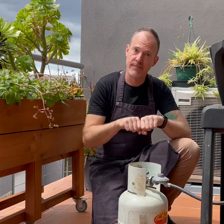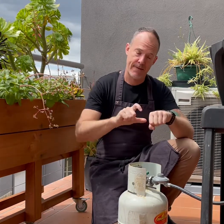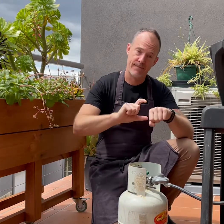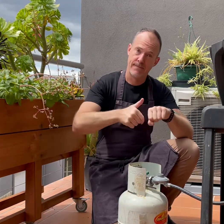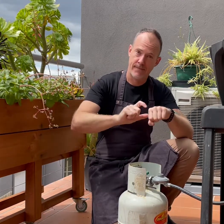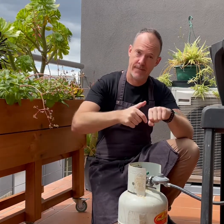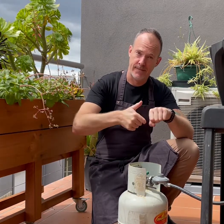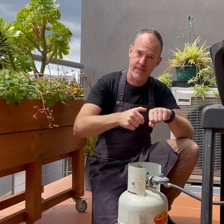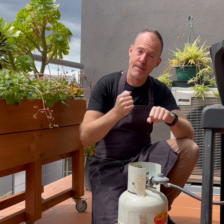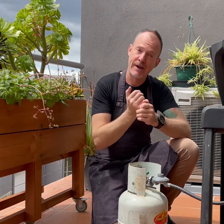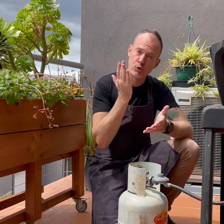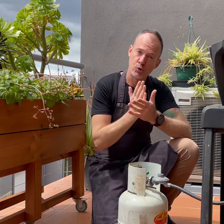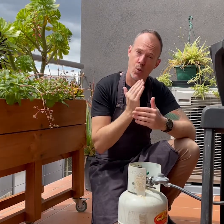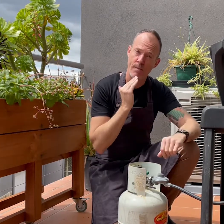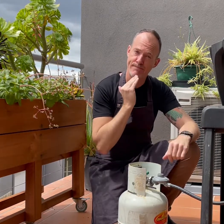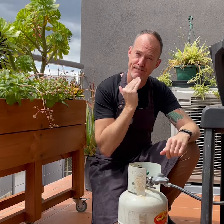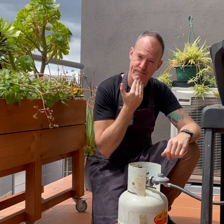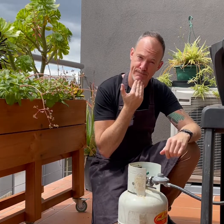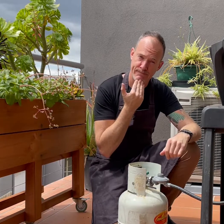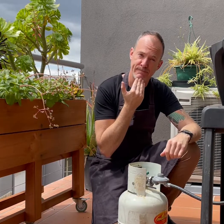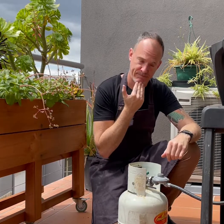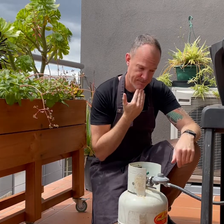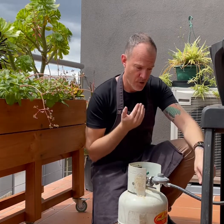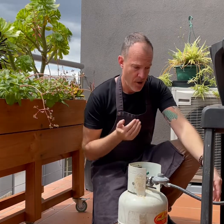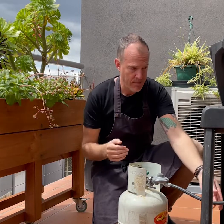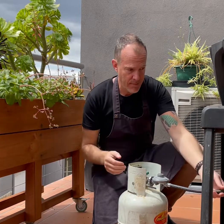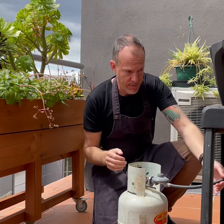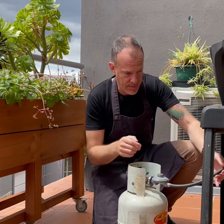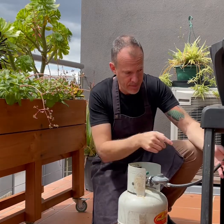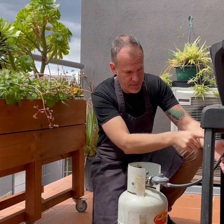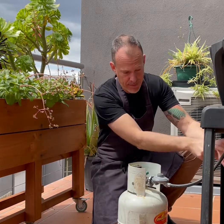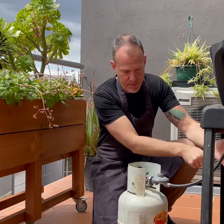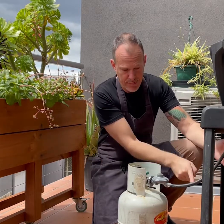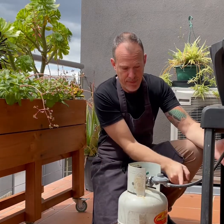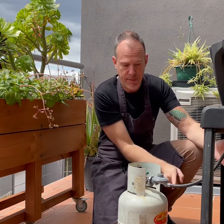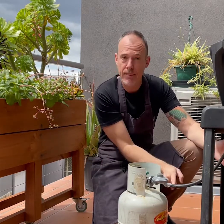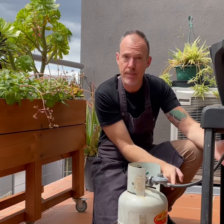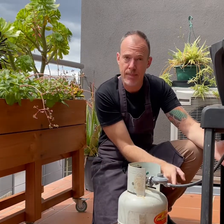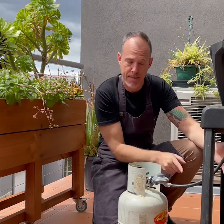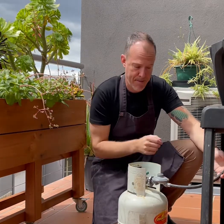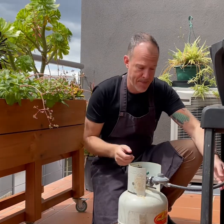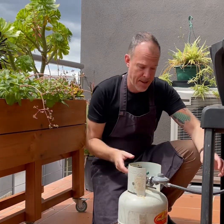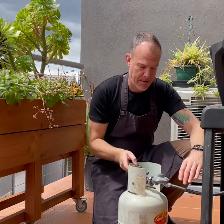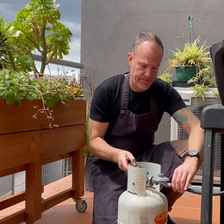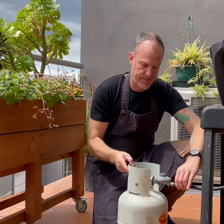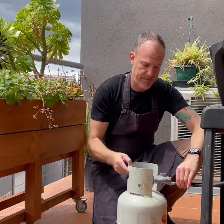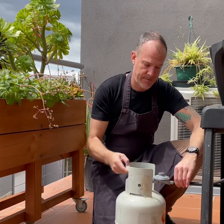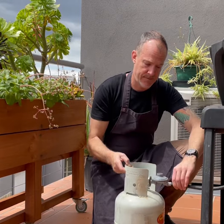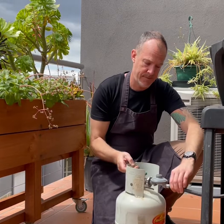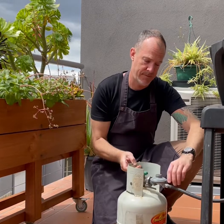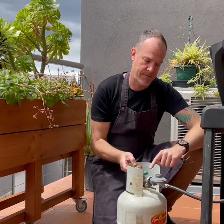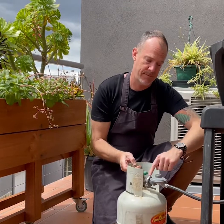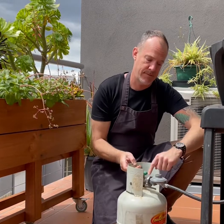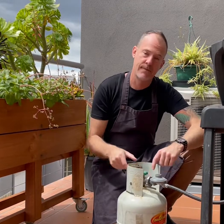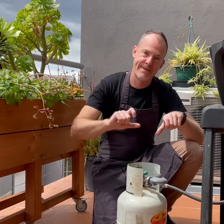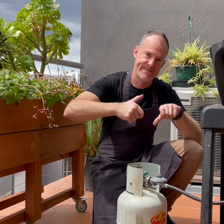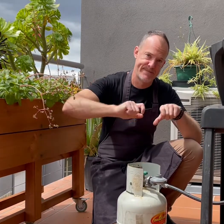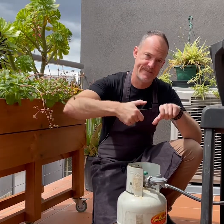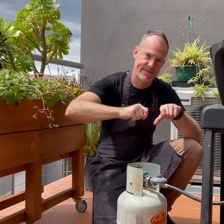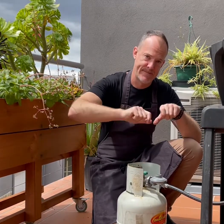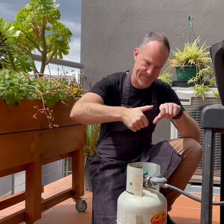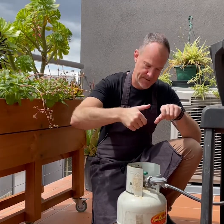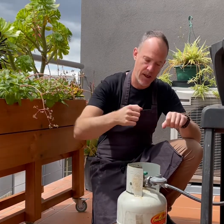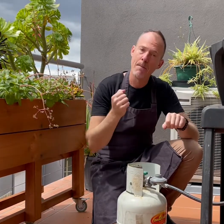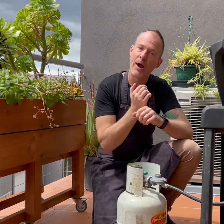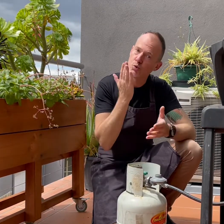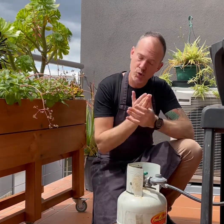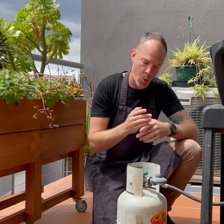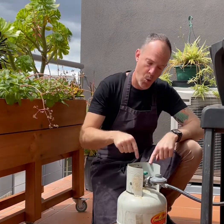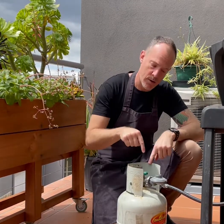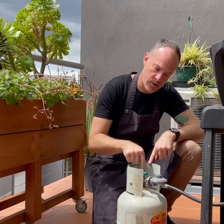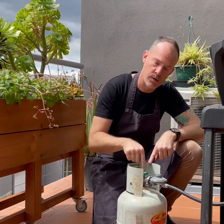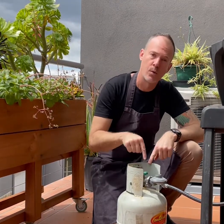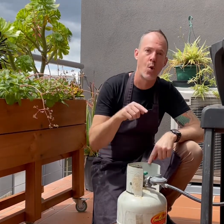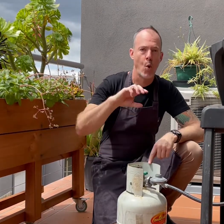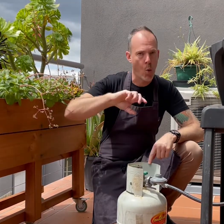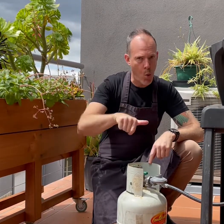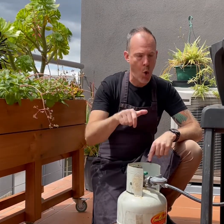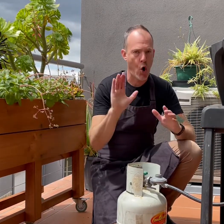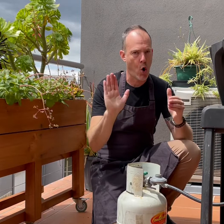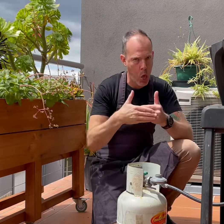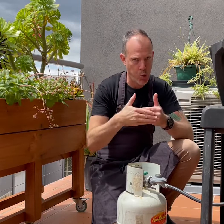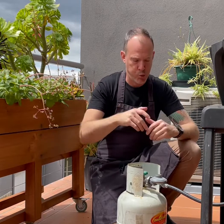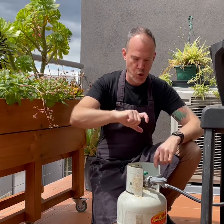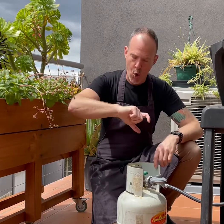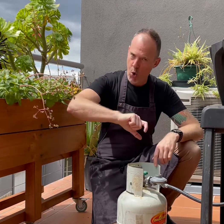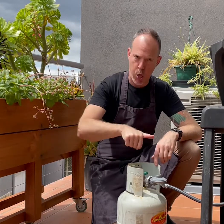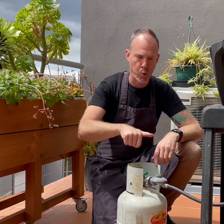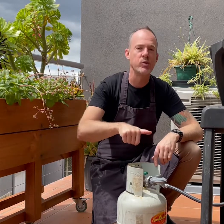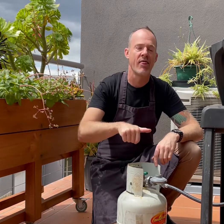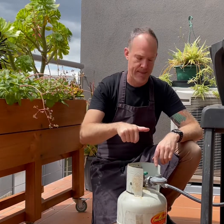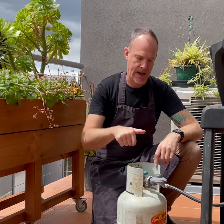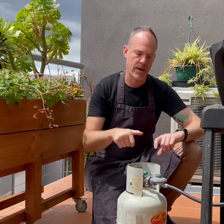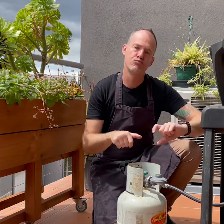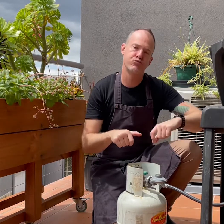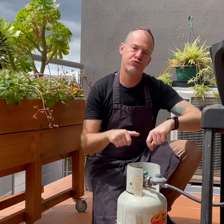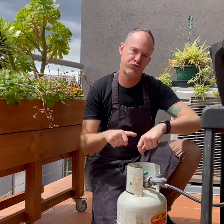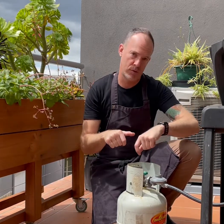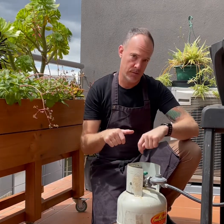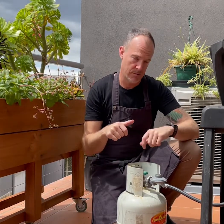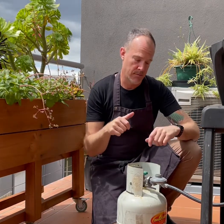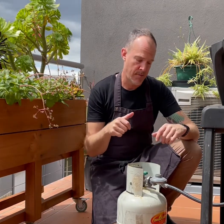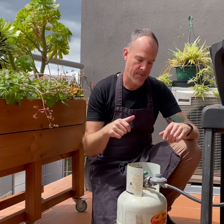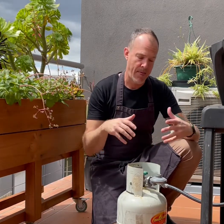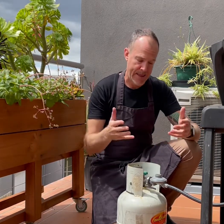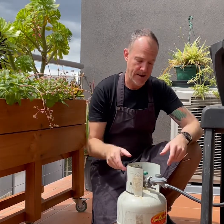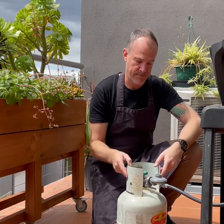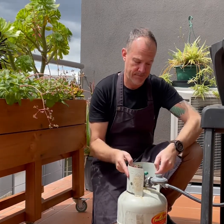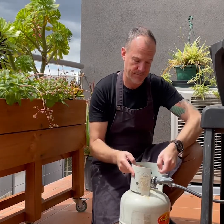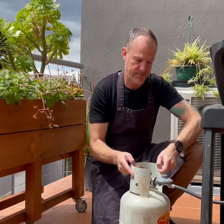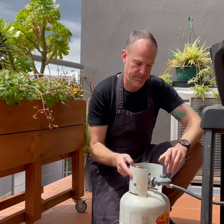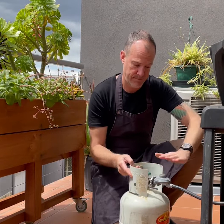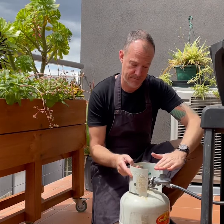Make sure to screw it on tight and make sure the tap is closed.